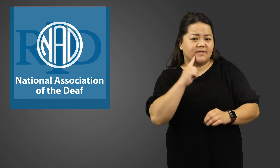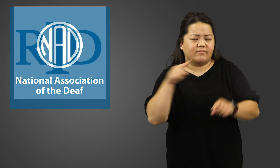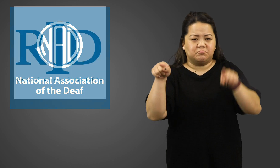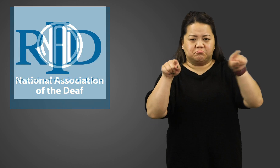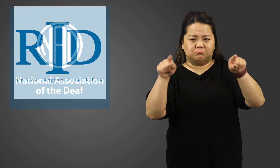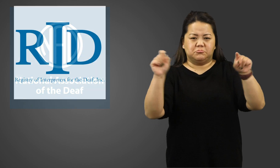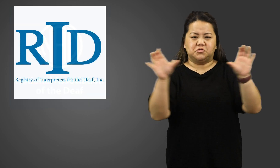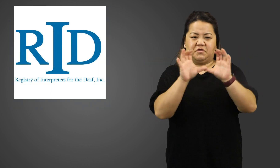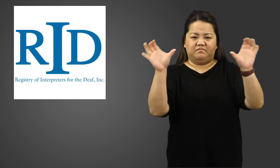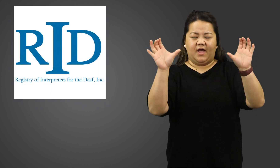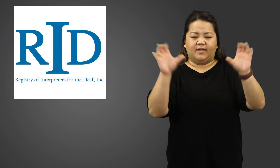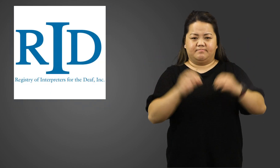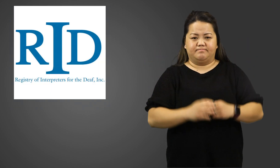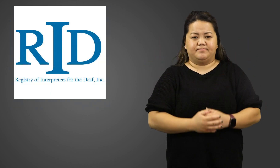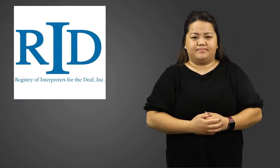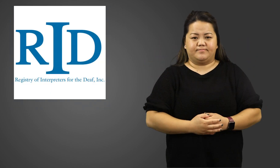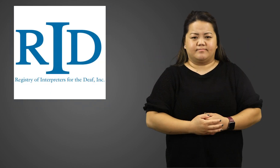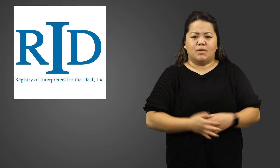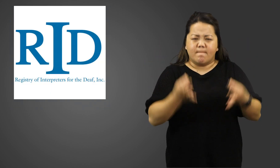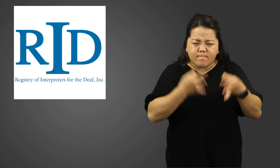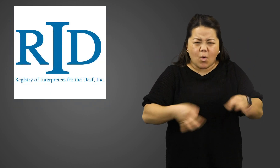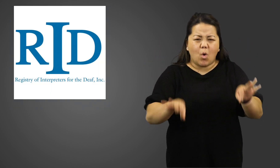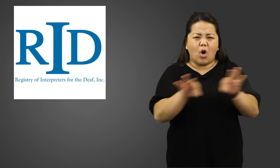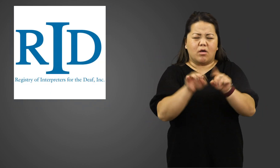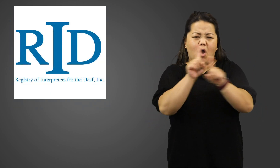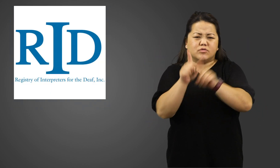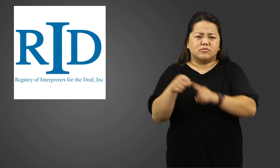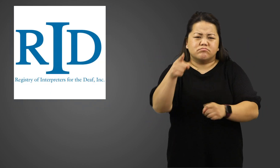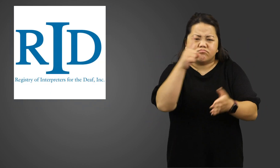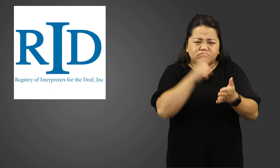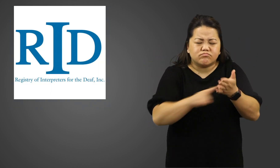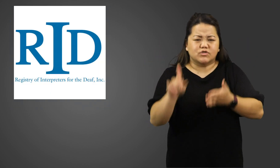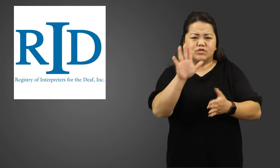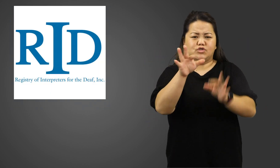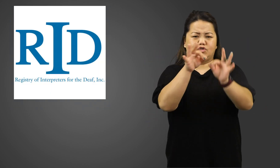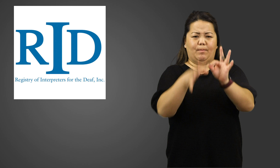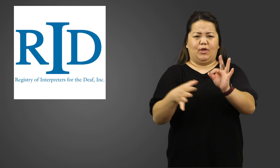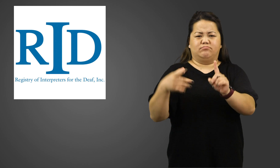or RID, Registry of Interpreters for the Deaf.